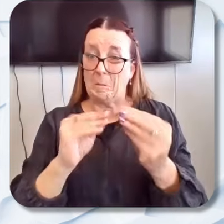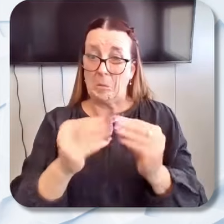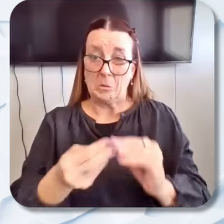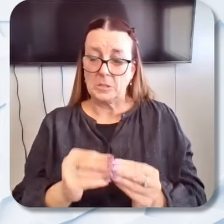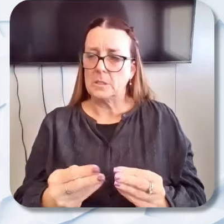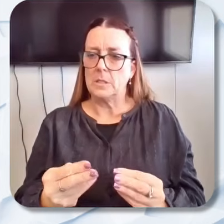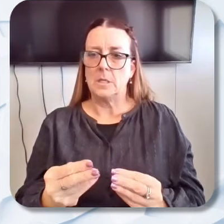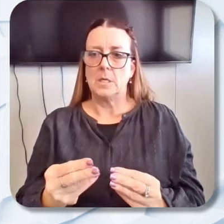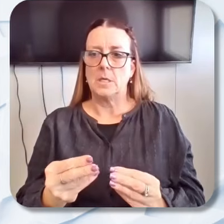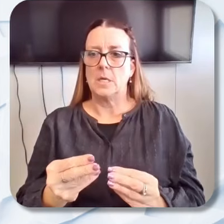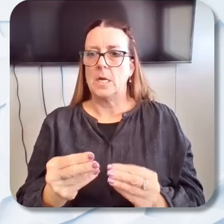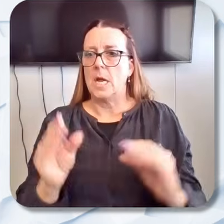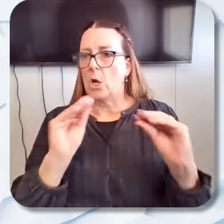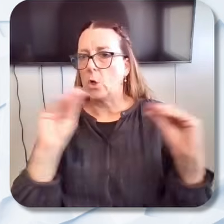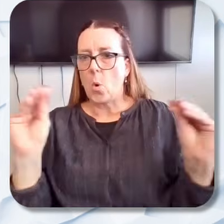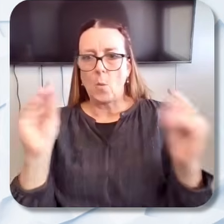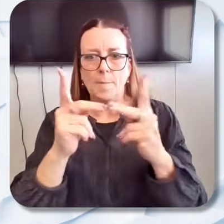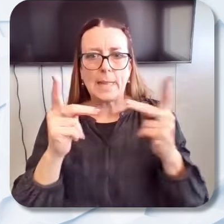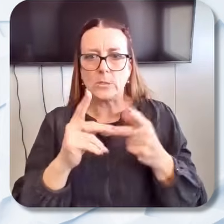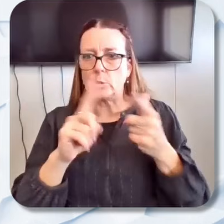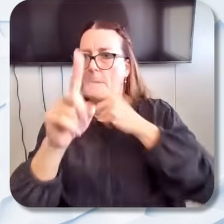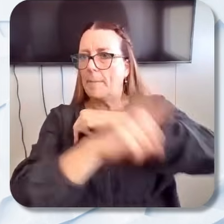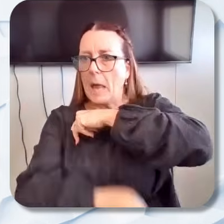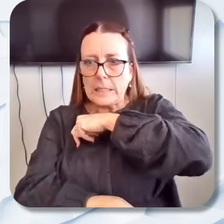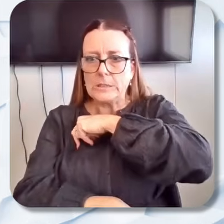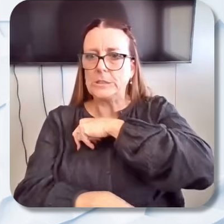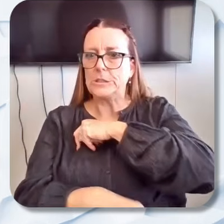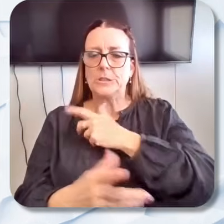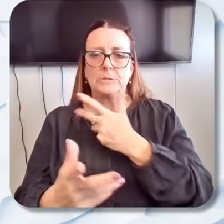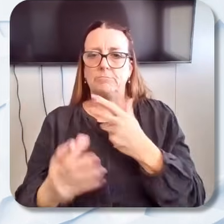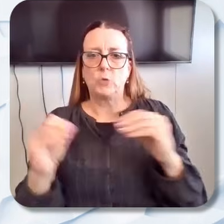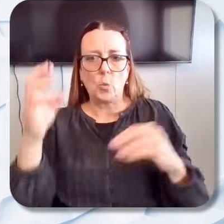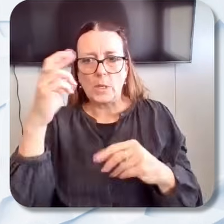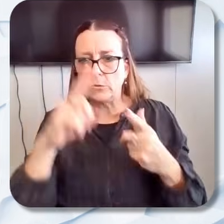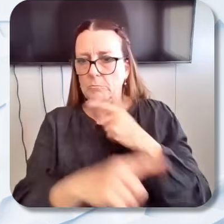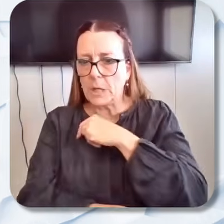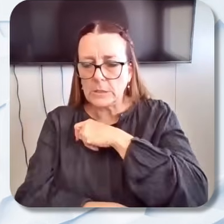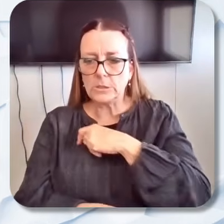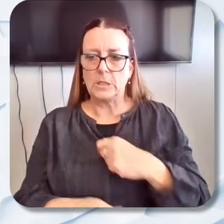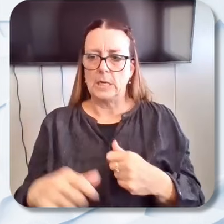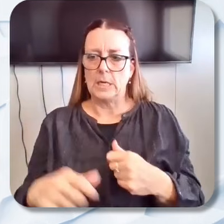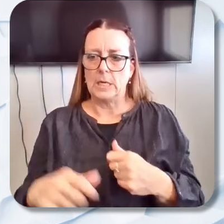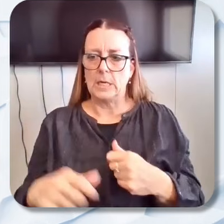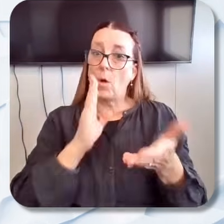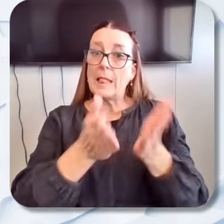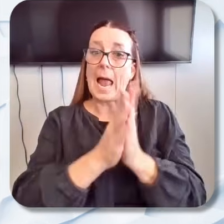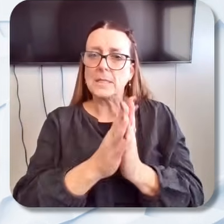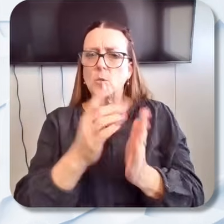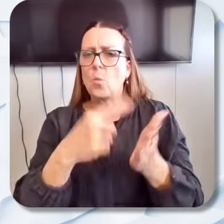There's no woodshed. We're going to take you out to. It doesn't exist. What we're going to do is say, hey, can you explain to us a little bit more? What's going on?